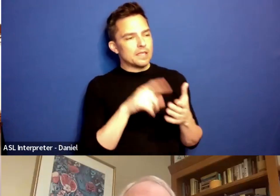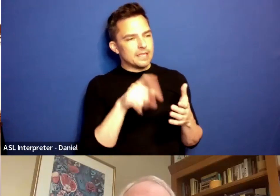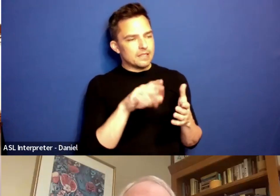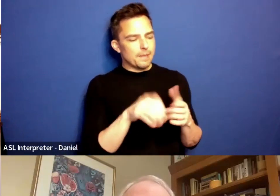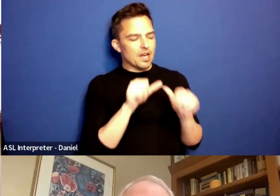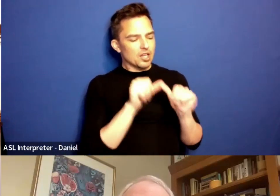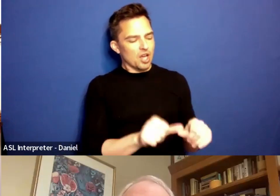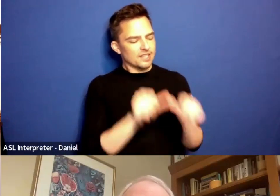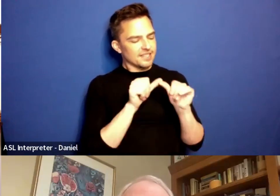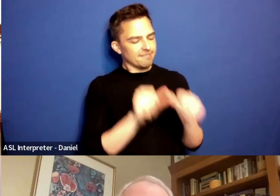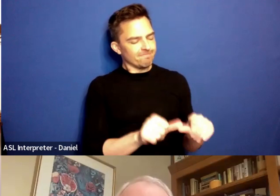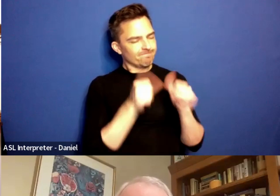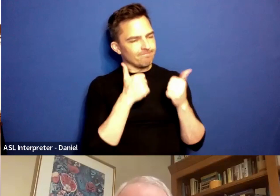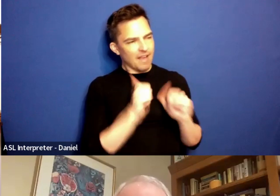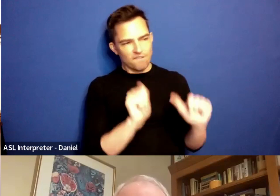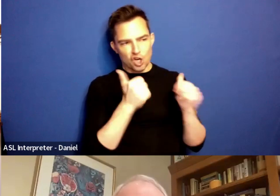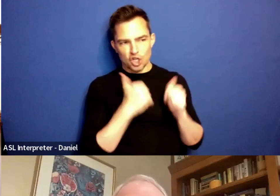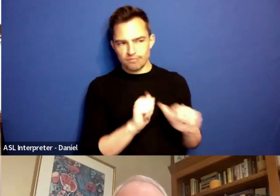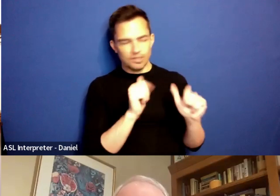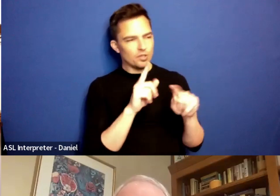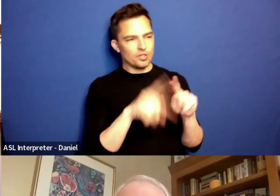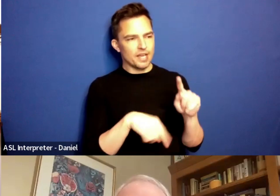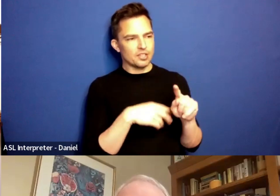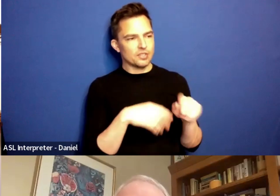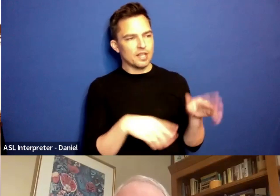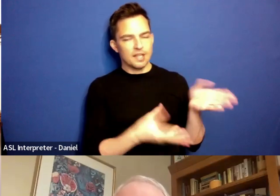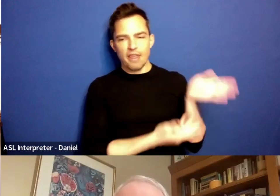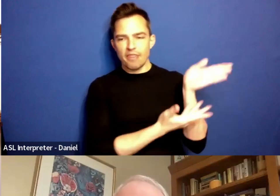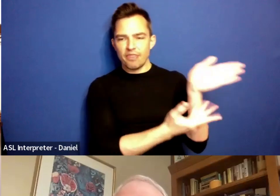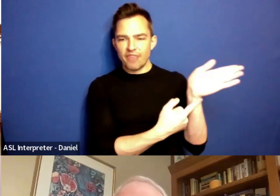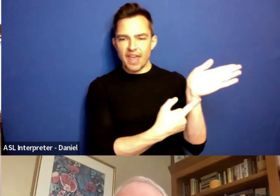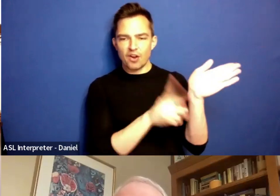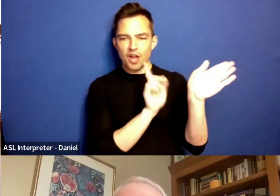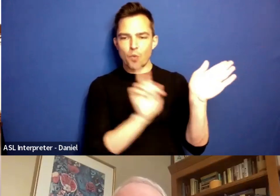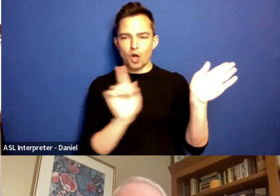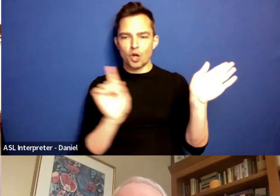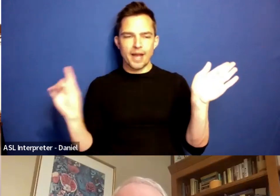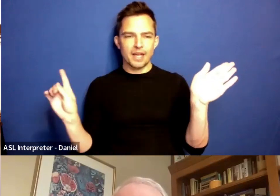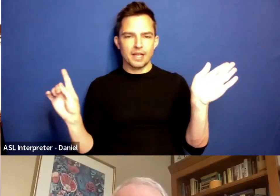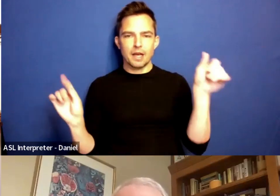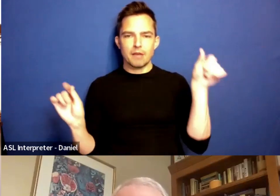effort. You don't you don't just stand it up and say there it is, and walk away. And you know that